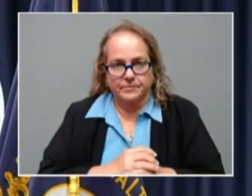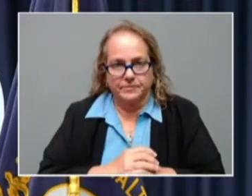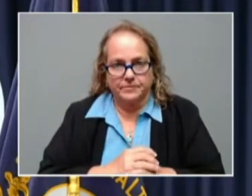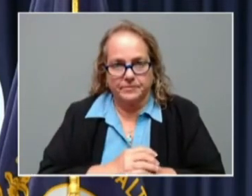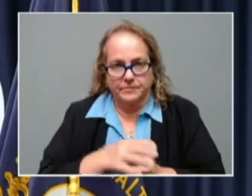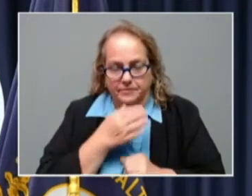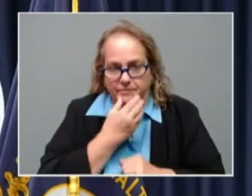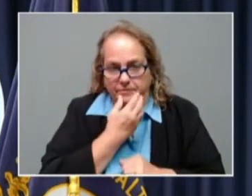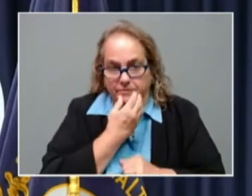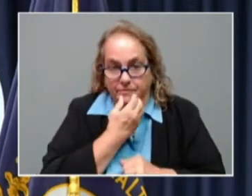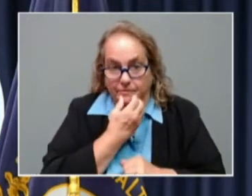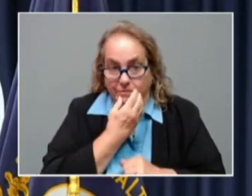We think Karen's are